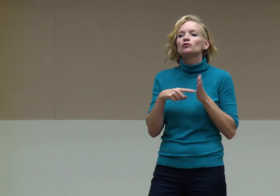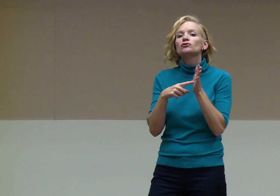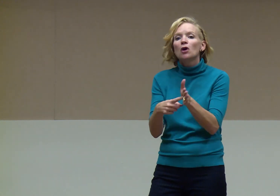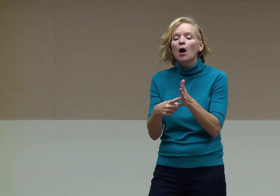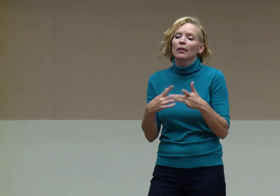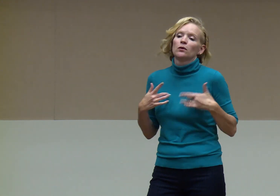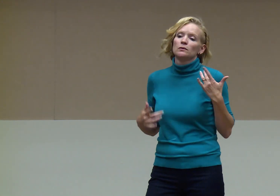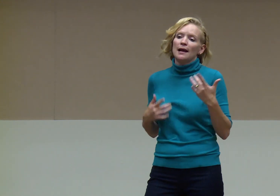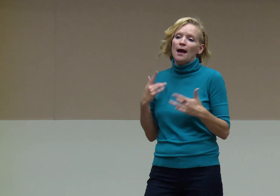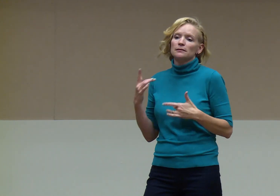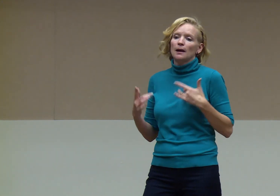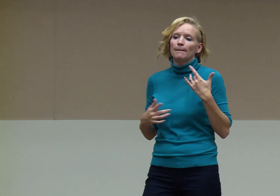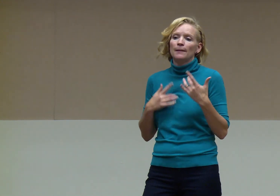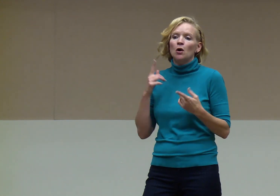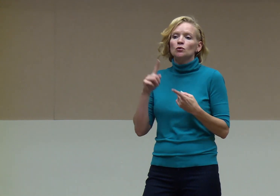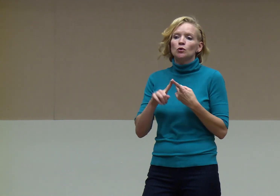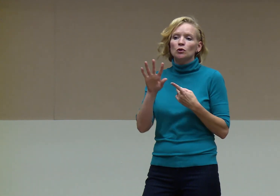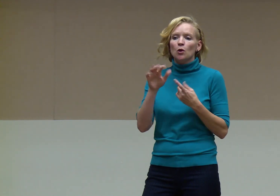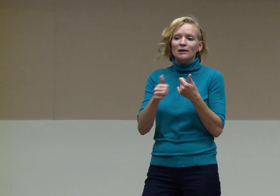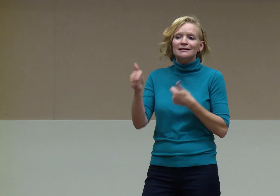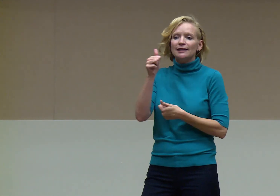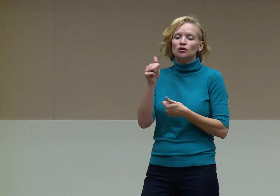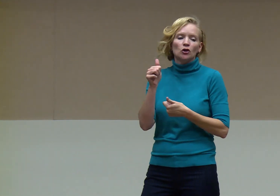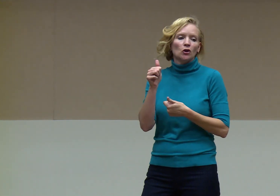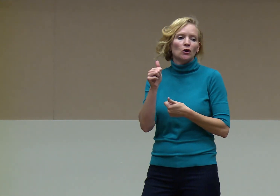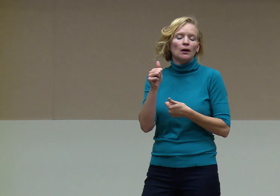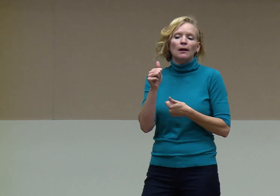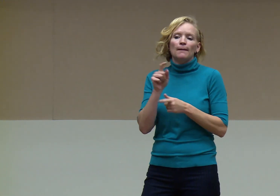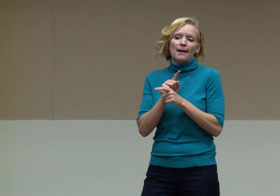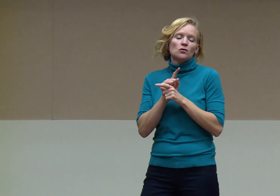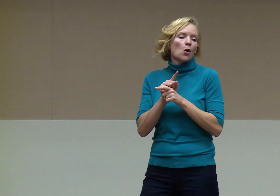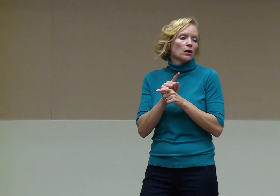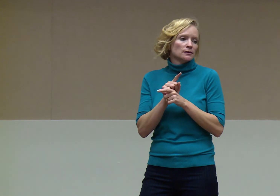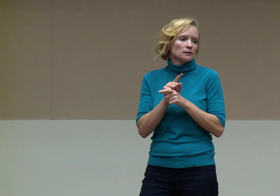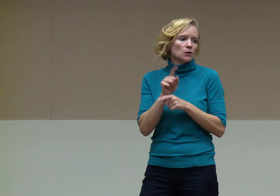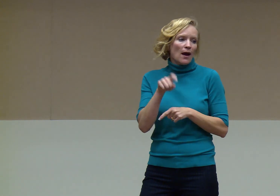You have to show enthusiasm to your seniors, especially mentors.